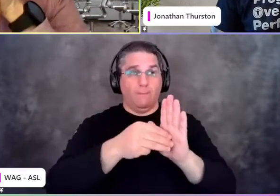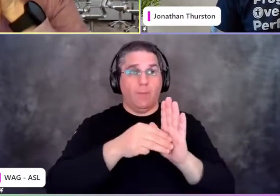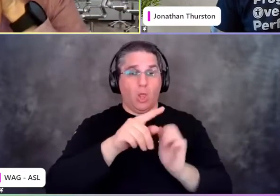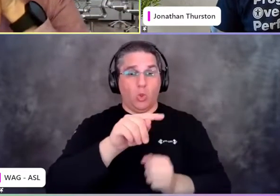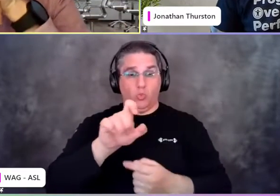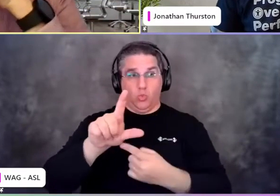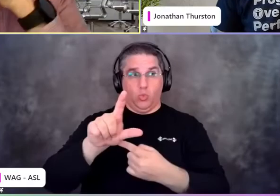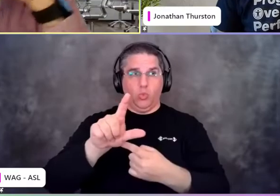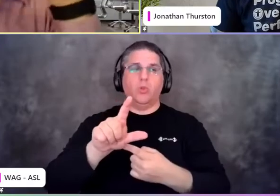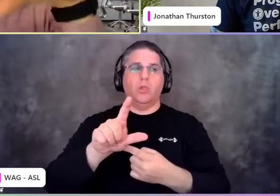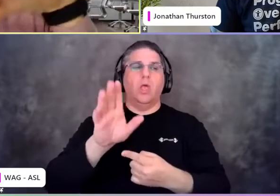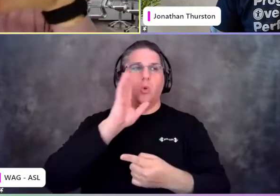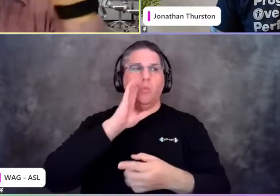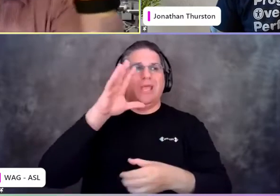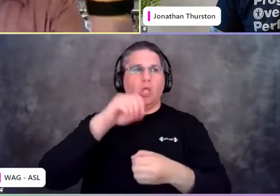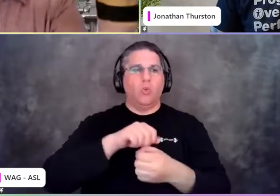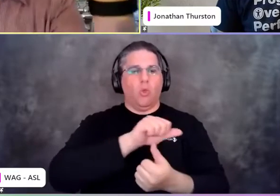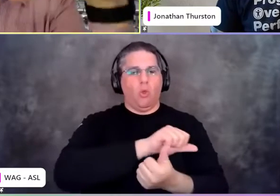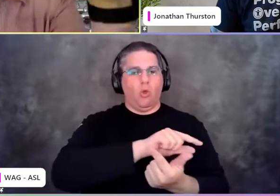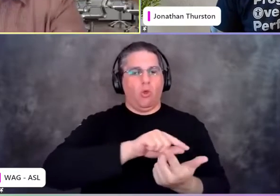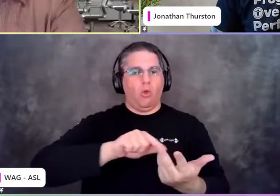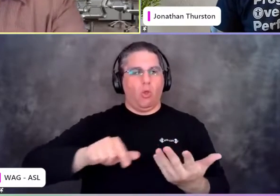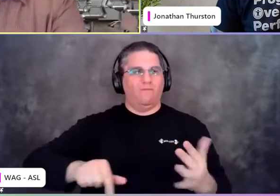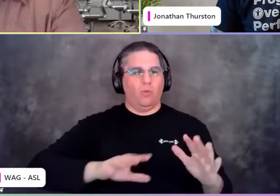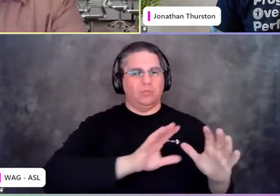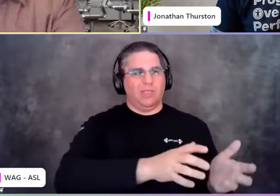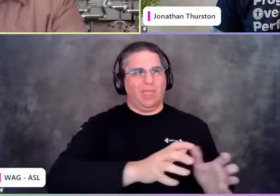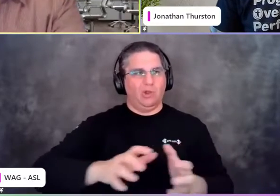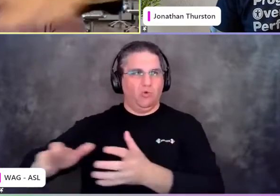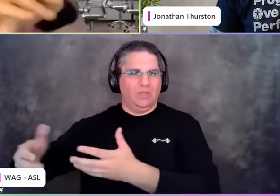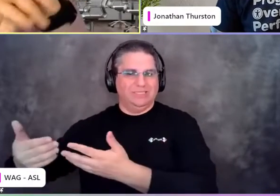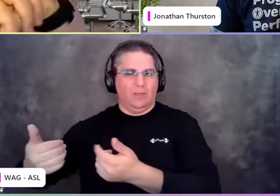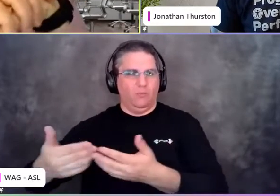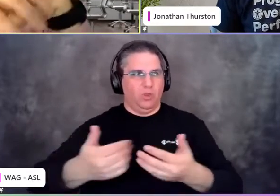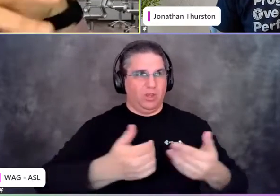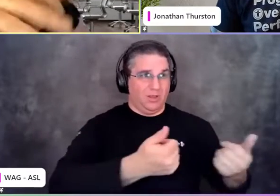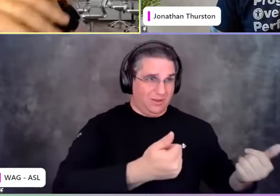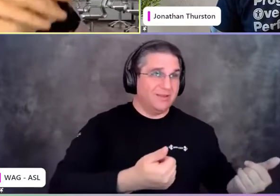increasing accessibility and digital inclusion, a really strong maturity model as you're looking at various tools,